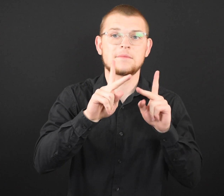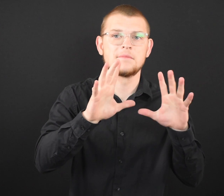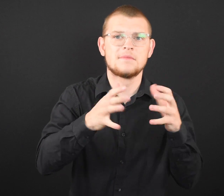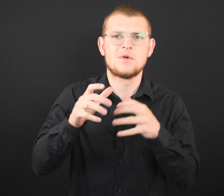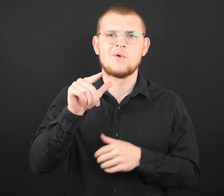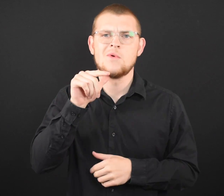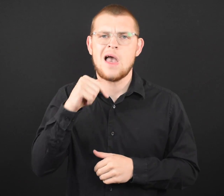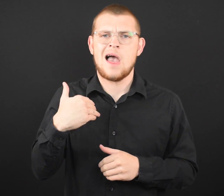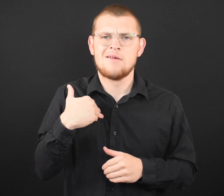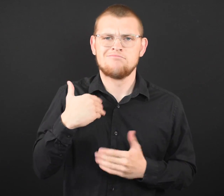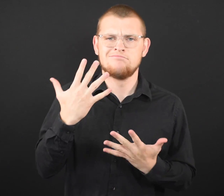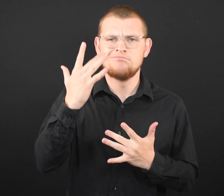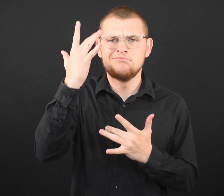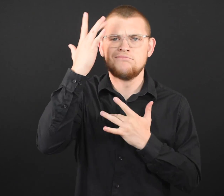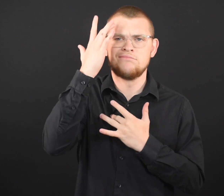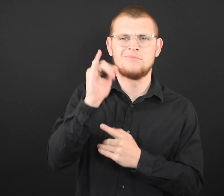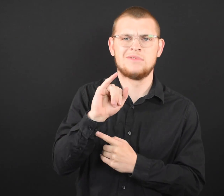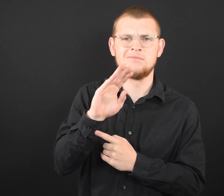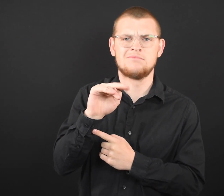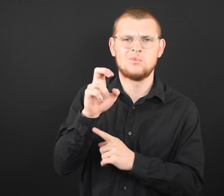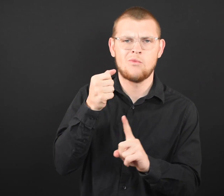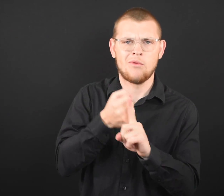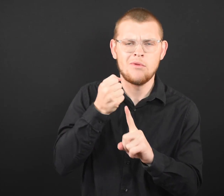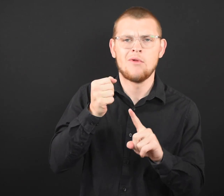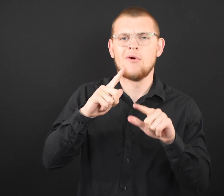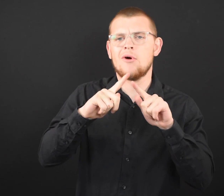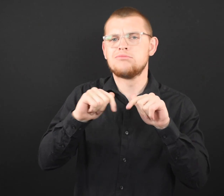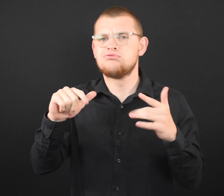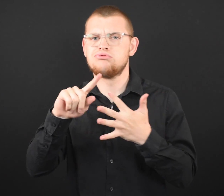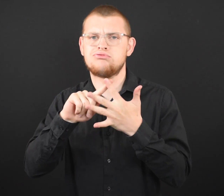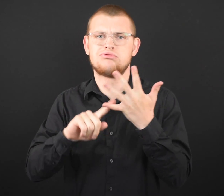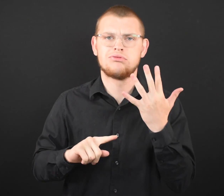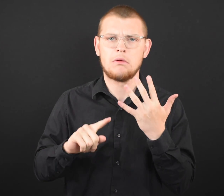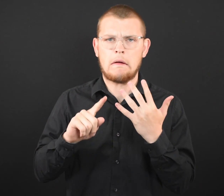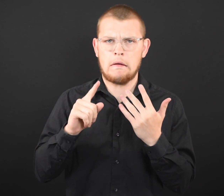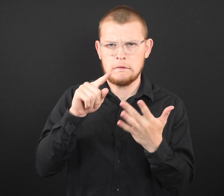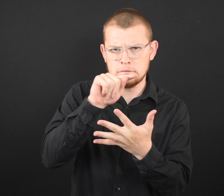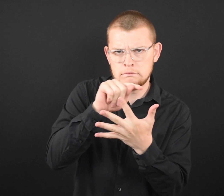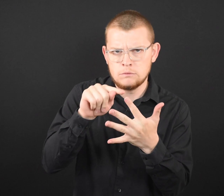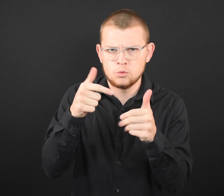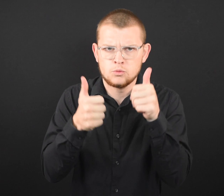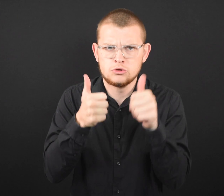with immune disorders, etc.) to get one vaccine over the other. However, people,